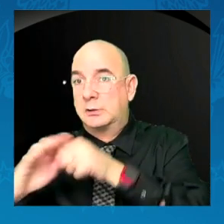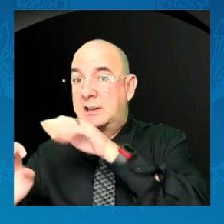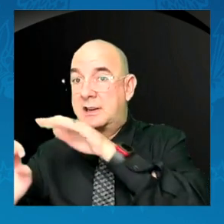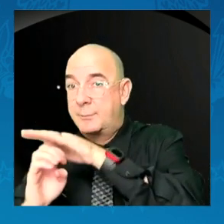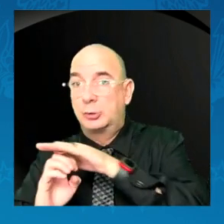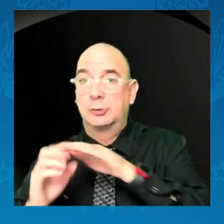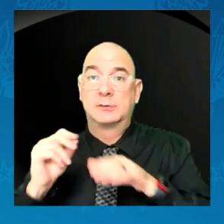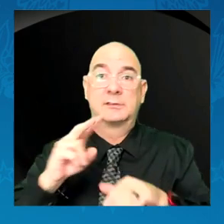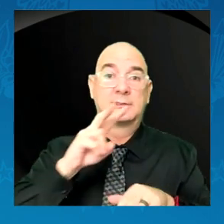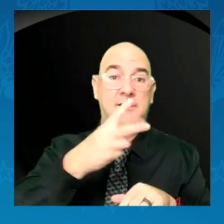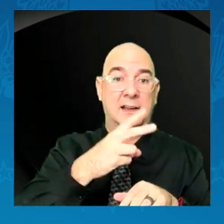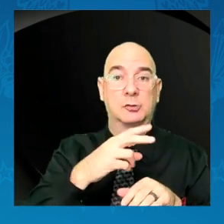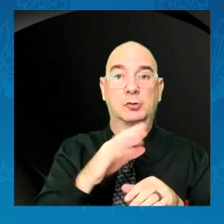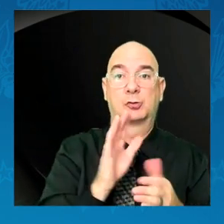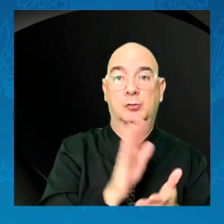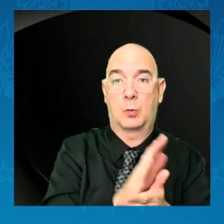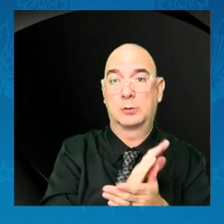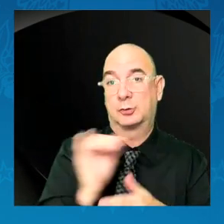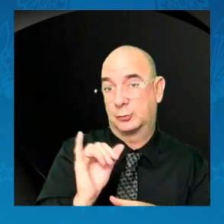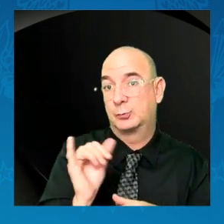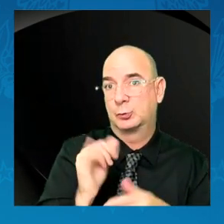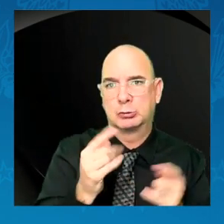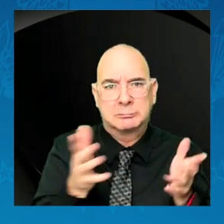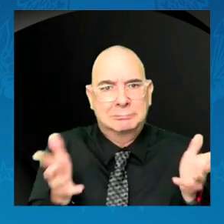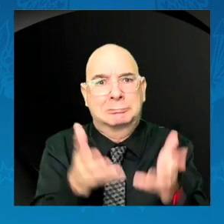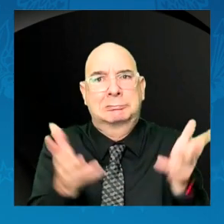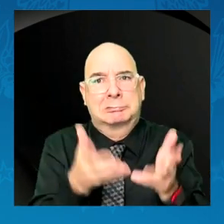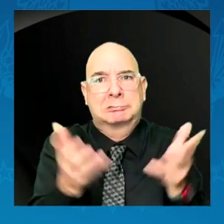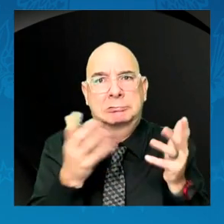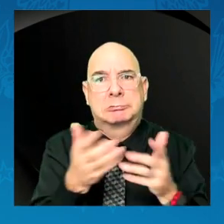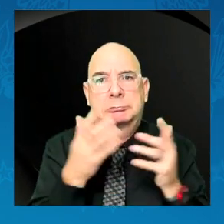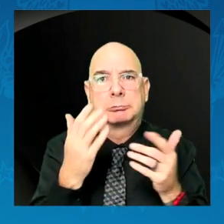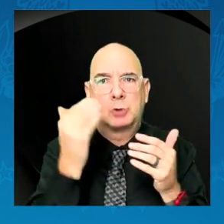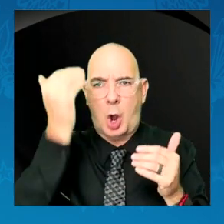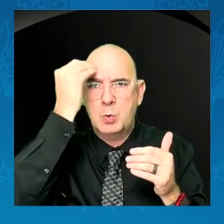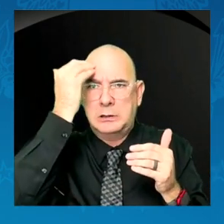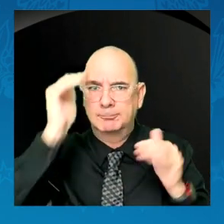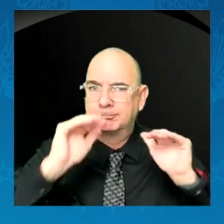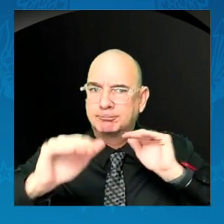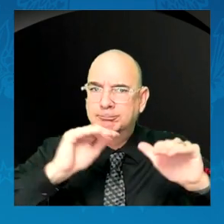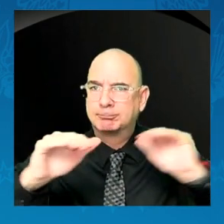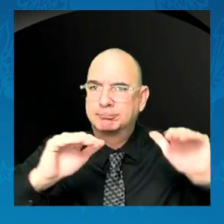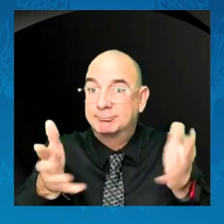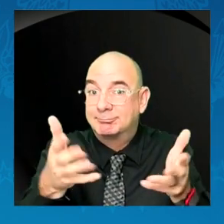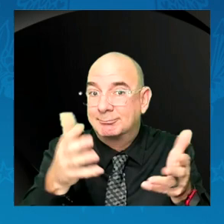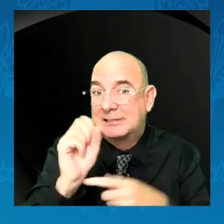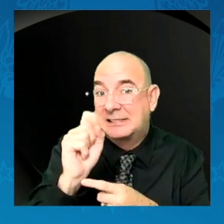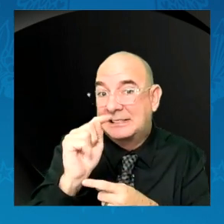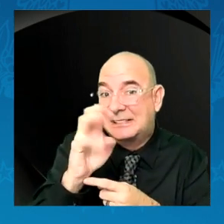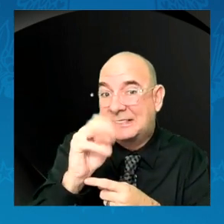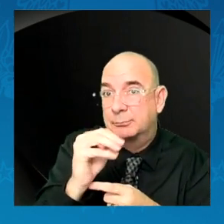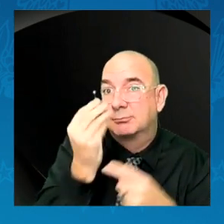at least an awareness of STEM because we need people with degrees in all fields. And the more they're aware of STEM,